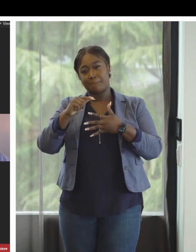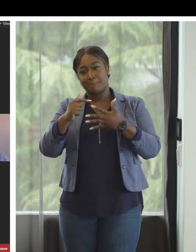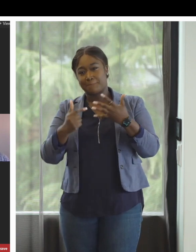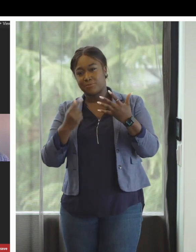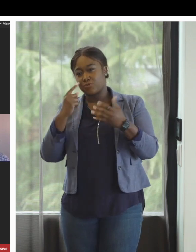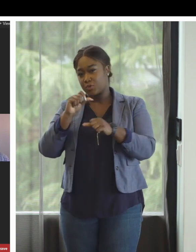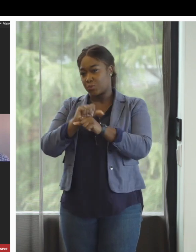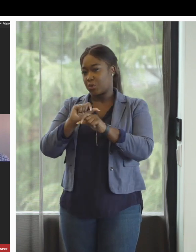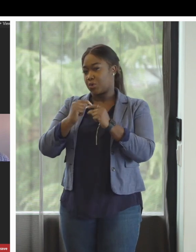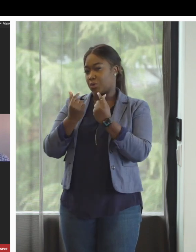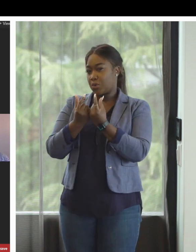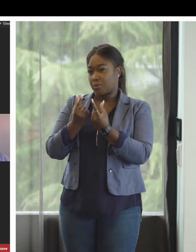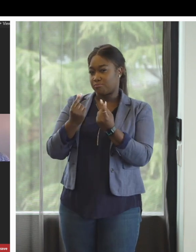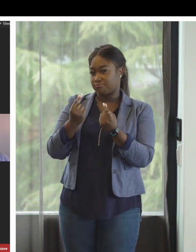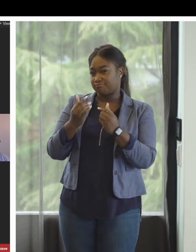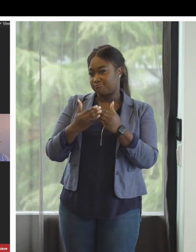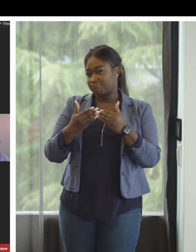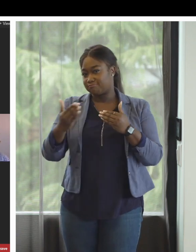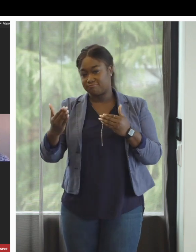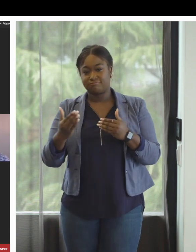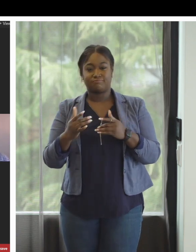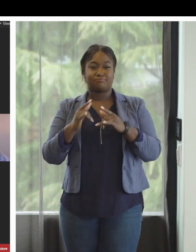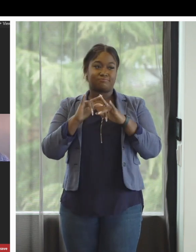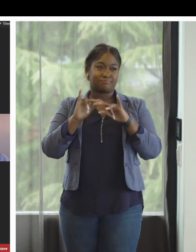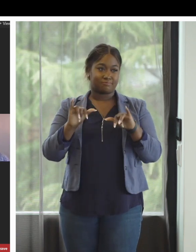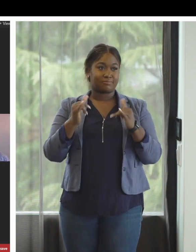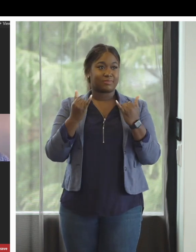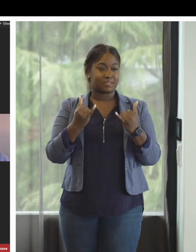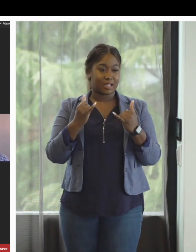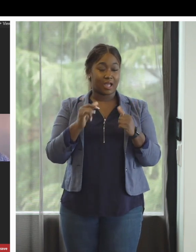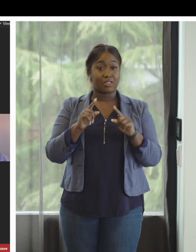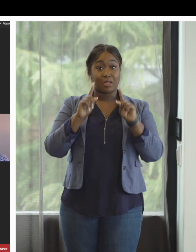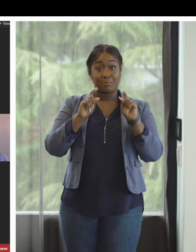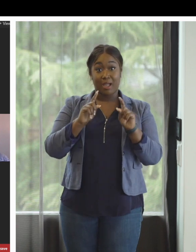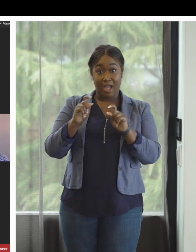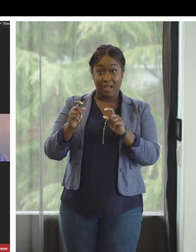you know as these pilots are in the market there's really a need